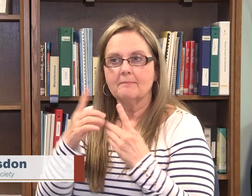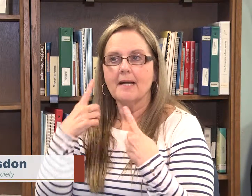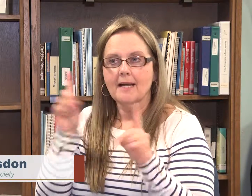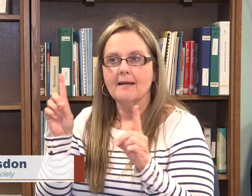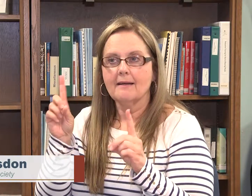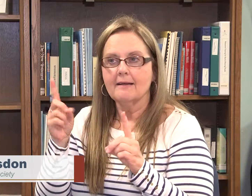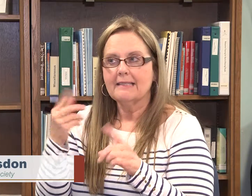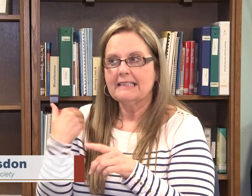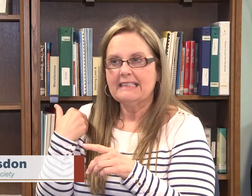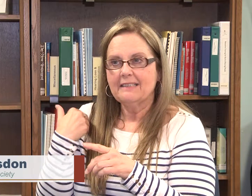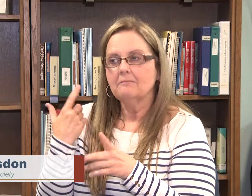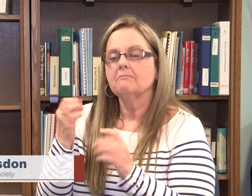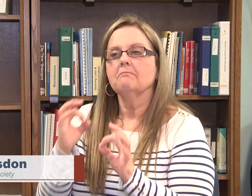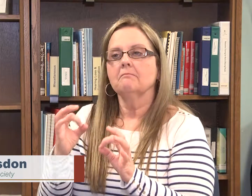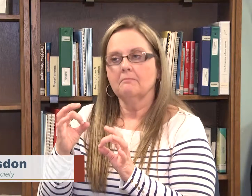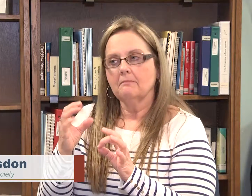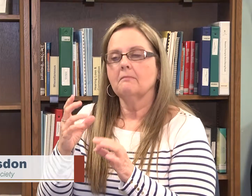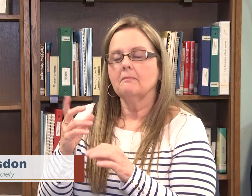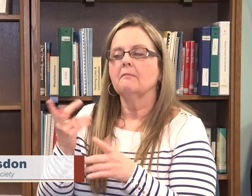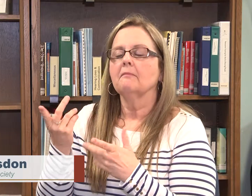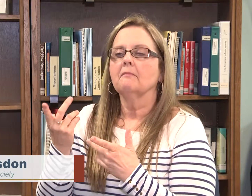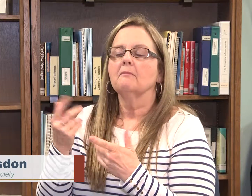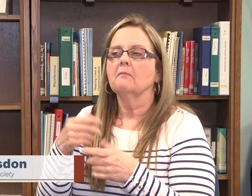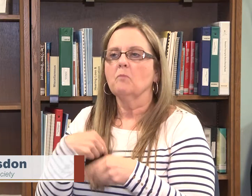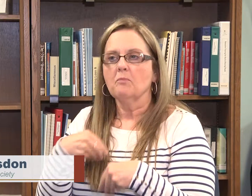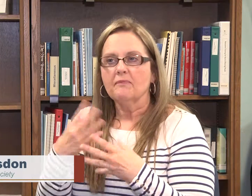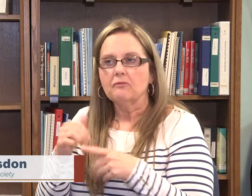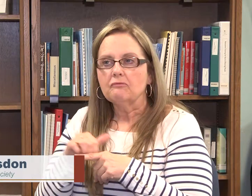Well I'd have to say our cell phones. For example recently they launched the T-911 - Texting 911 service.